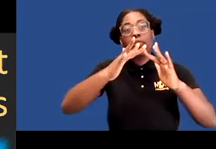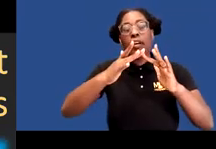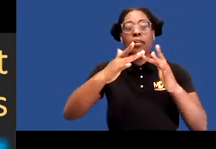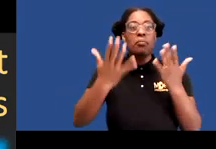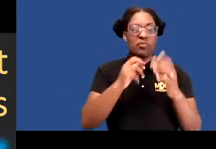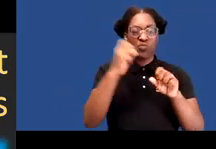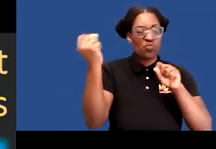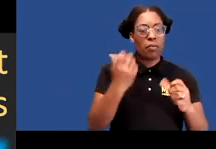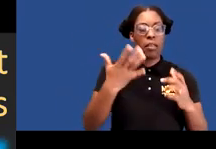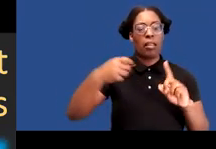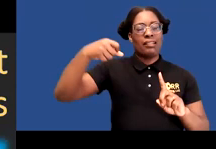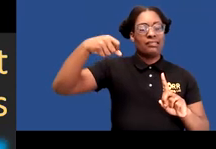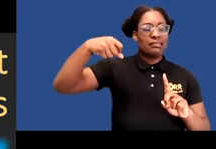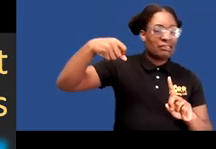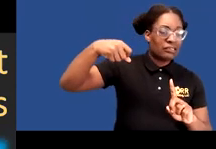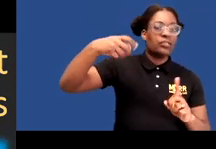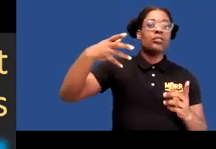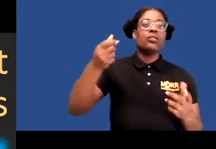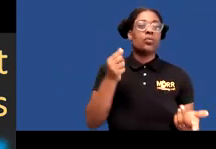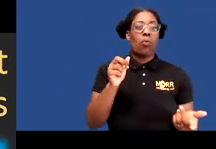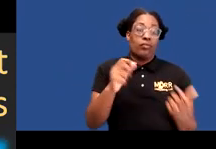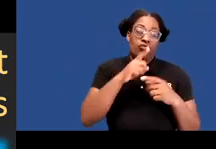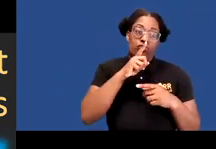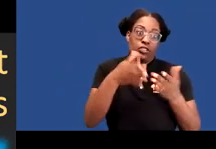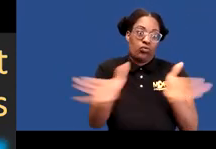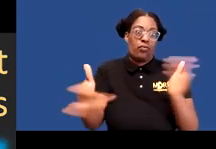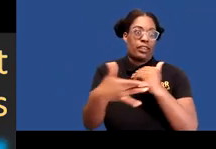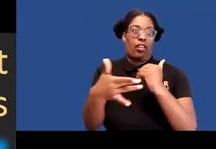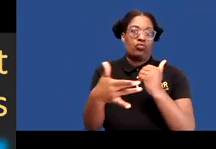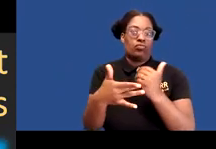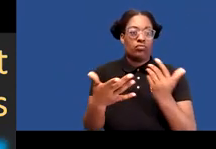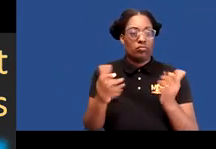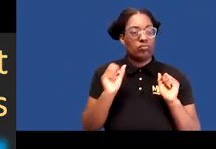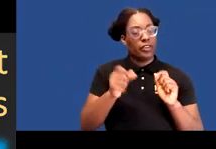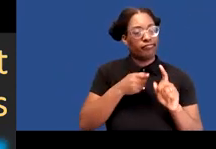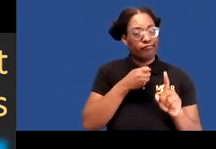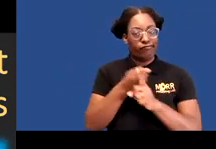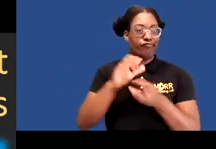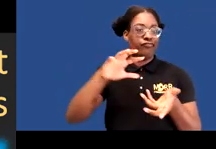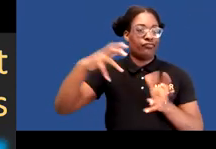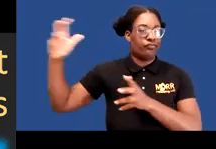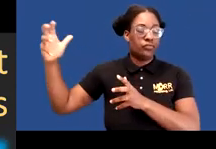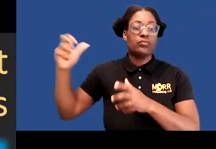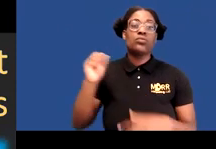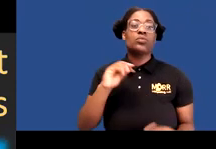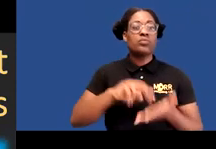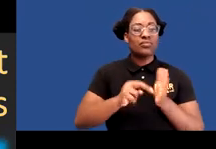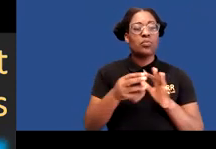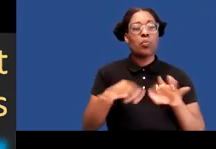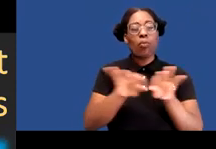with technology more generally as well. And we might need to go to alternative modes,